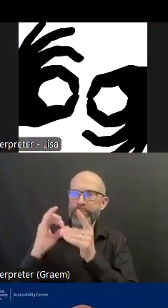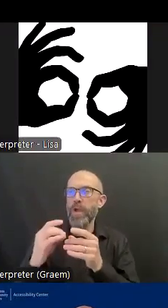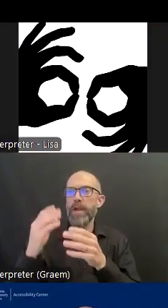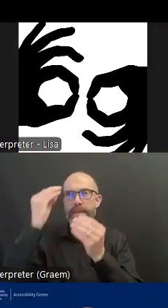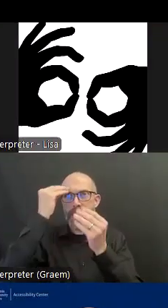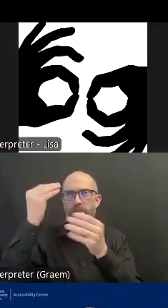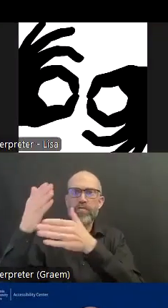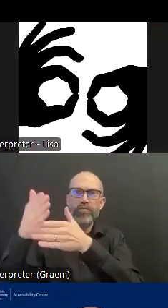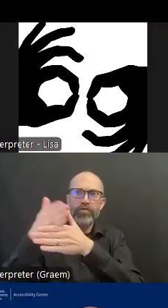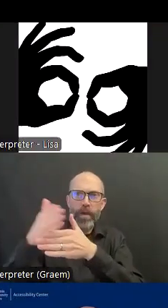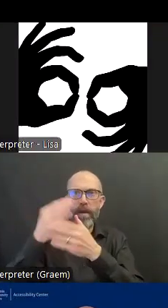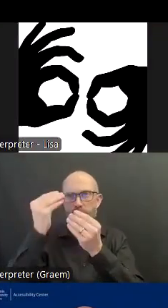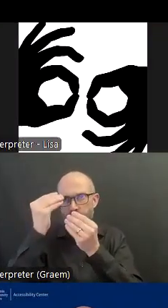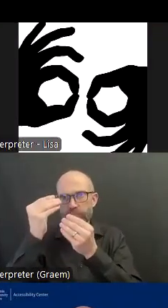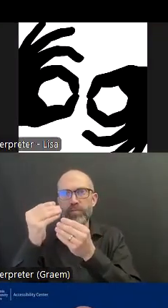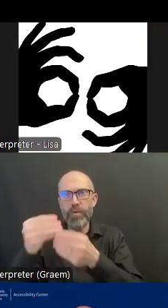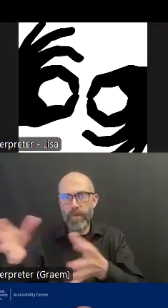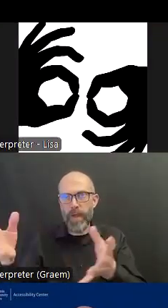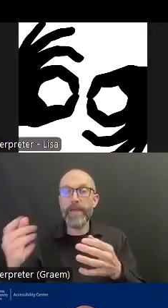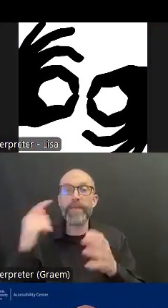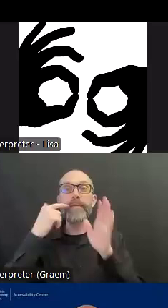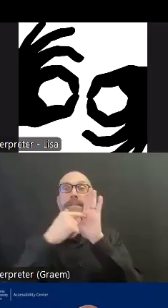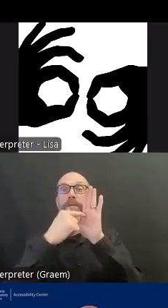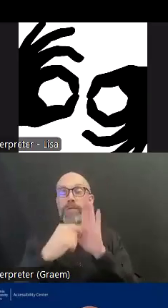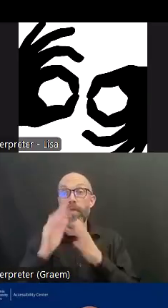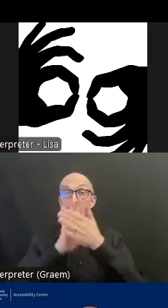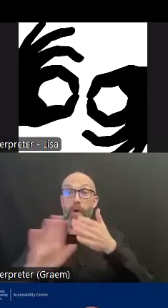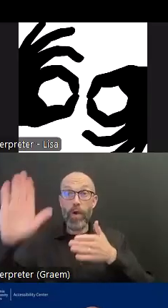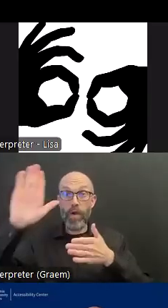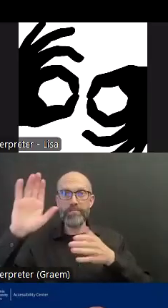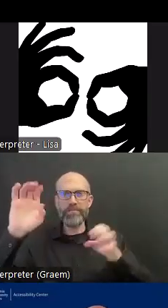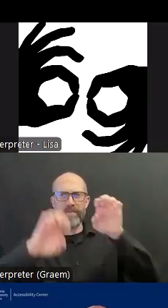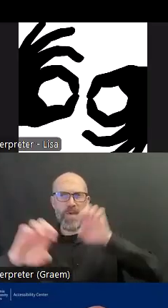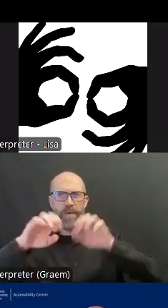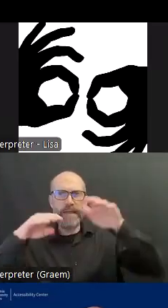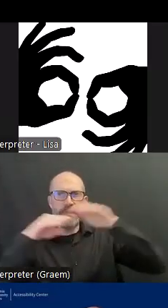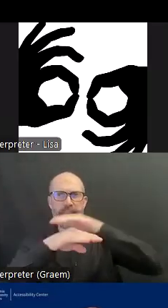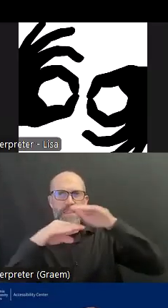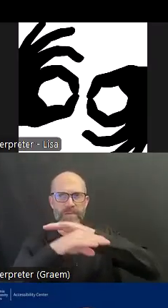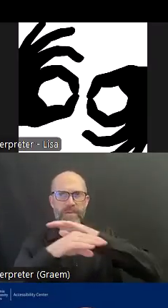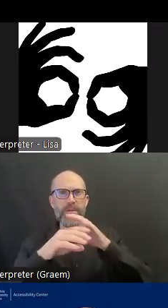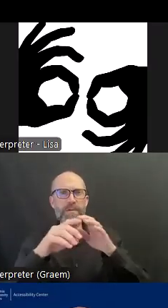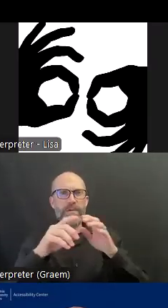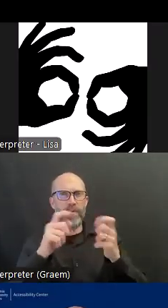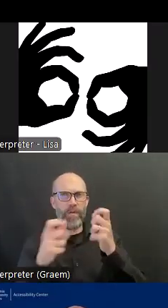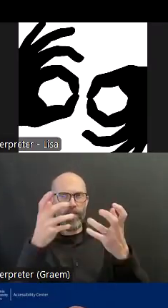So if, for example, the college is evaluating an accessibility conformance report, share those findings with them.